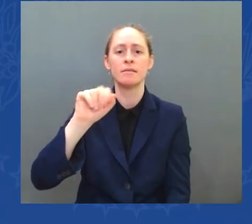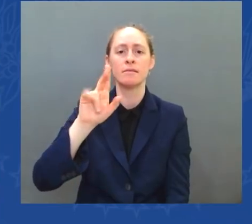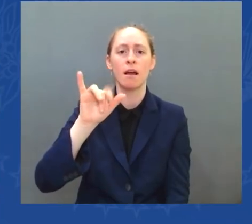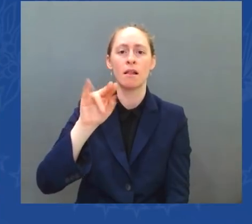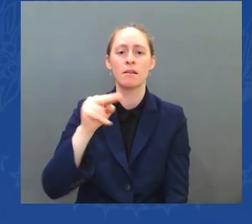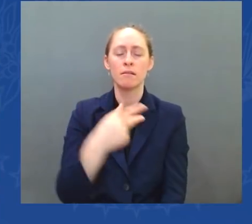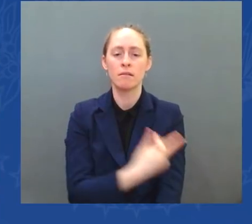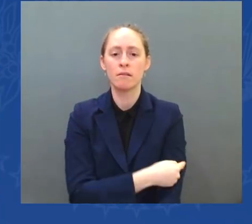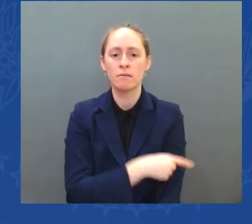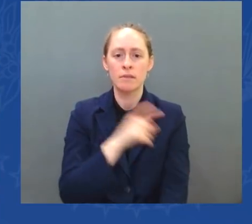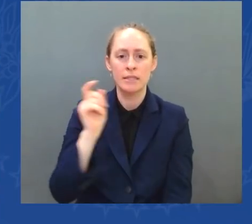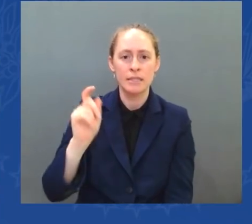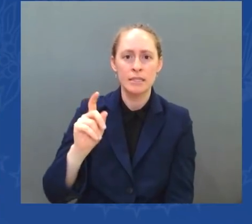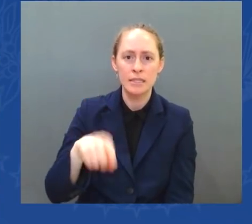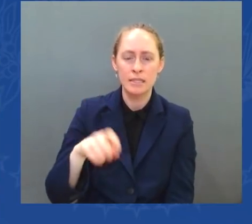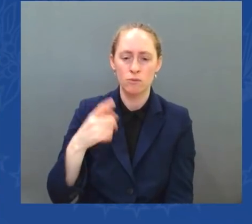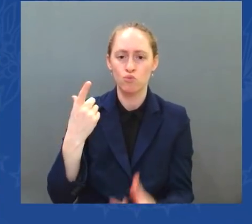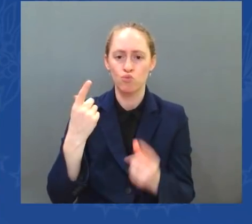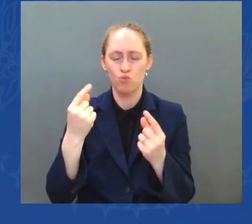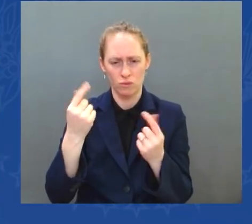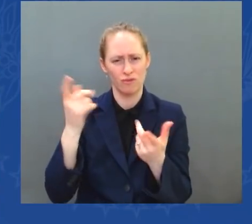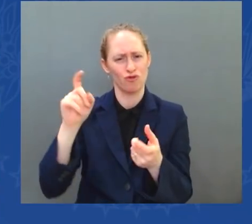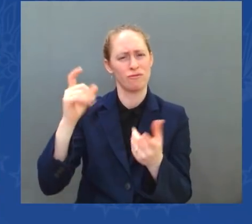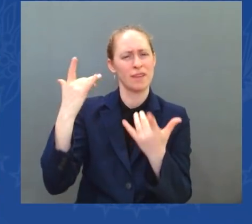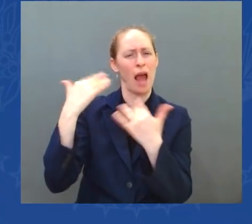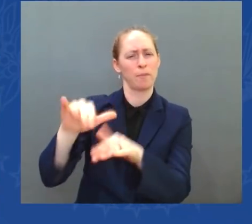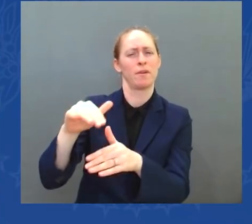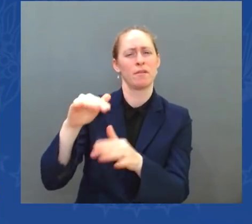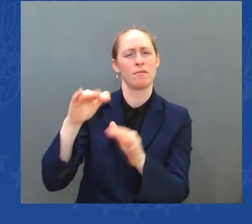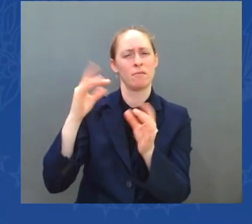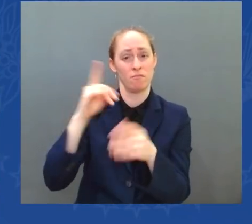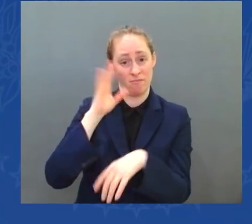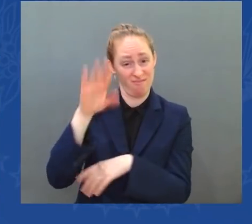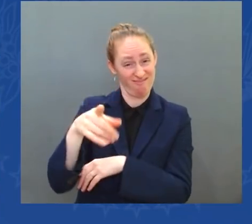Costs $10 a vial to make. Average price?